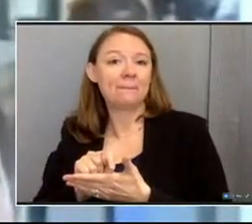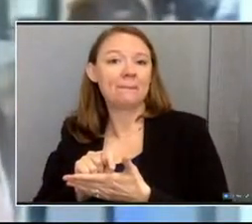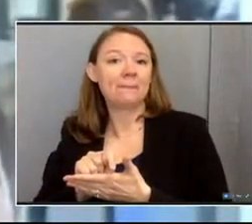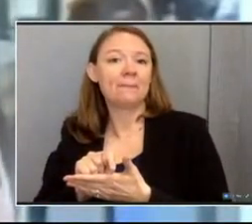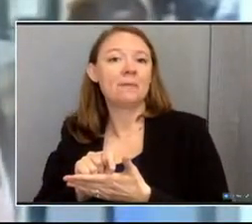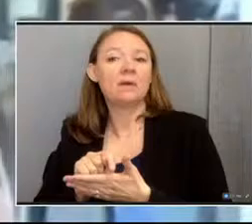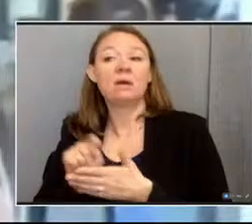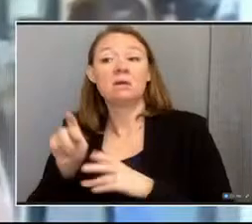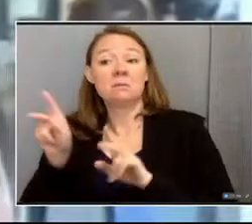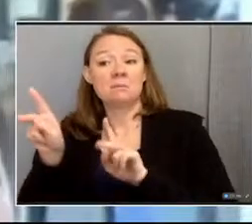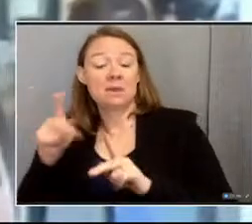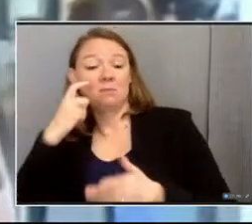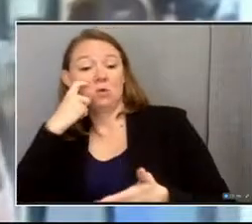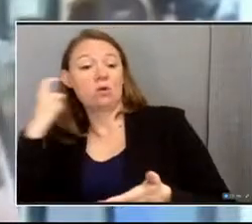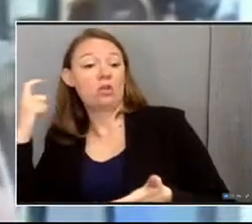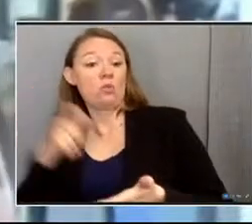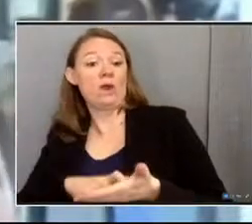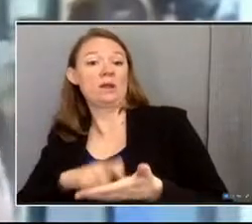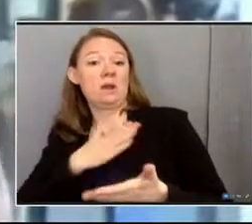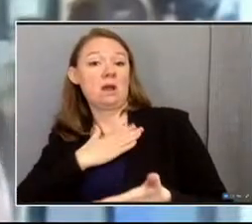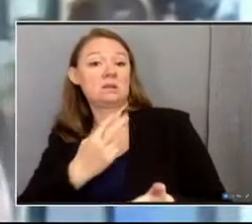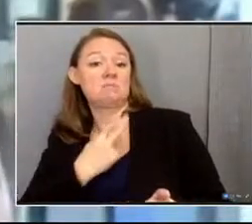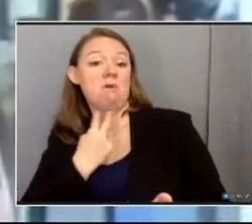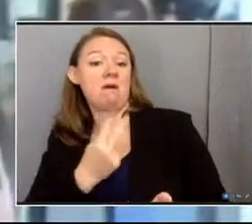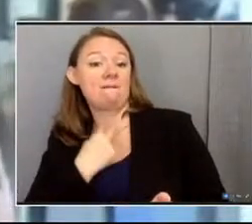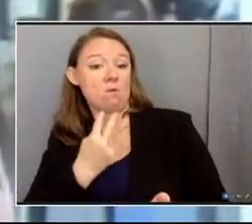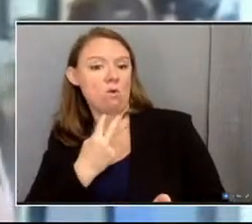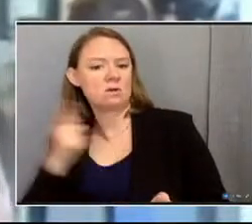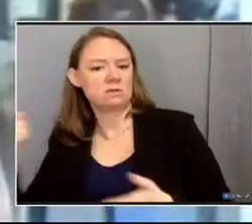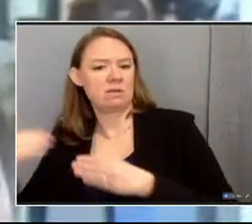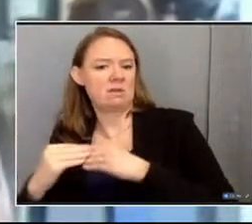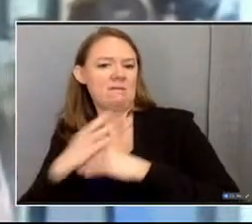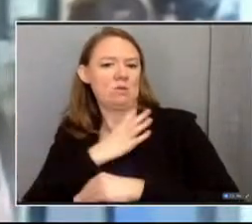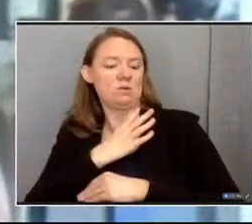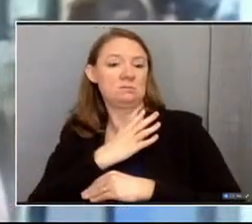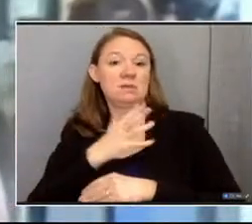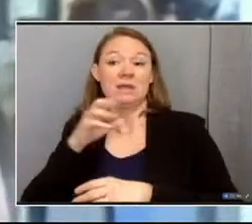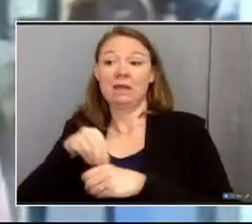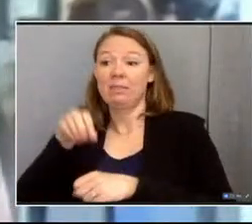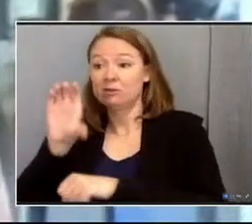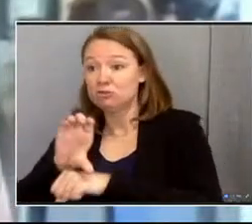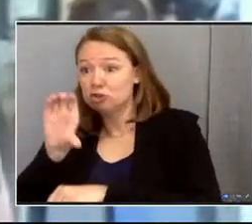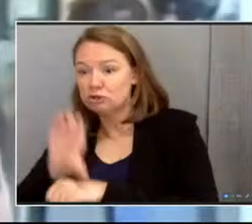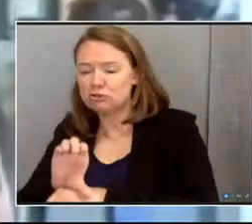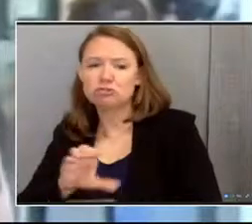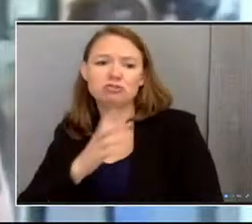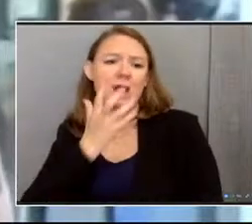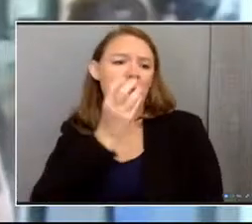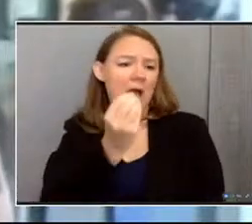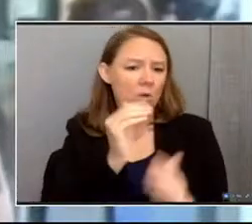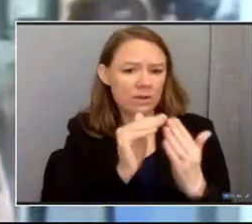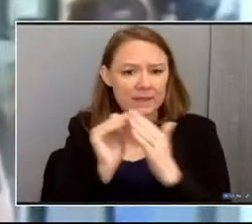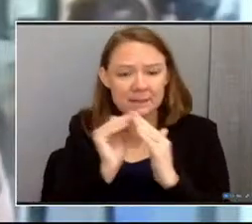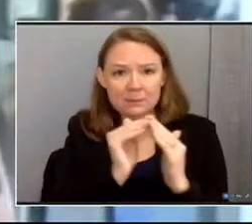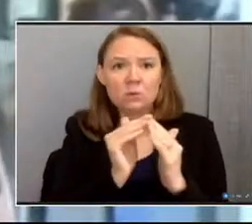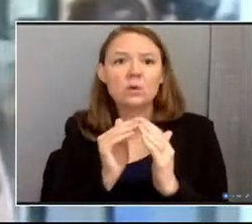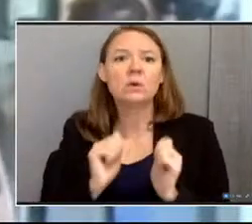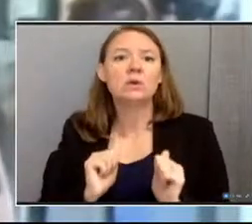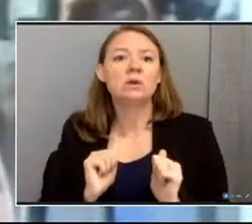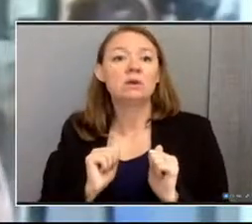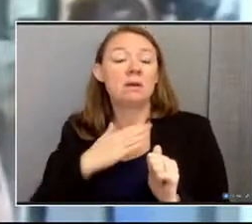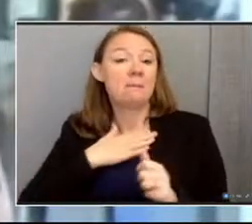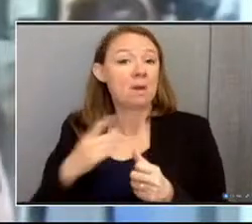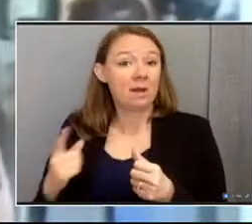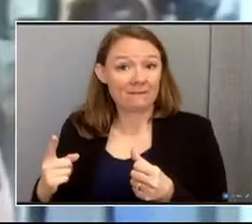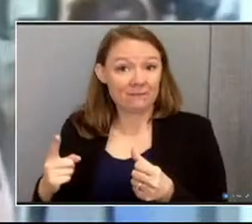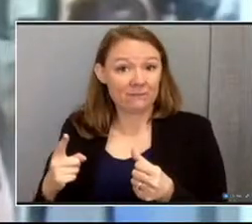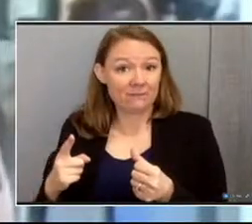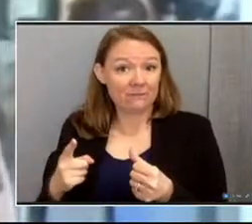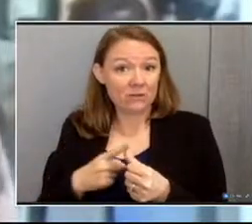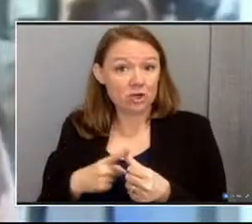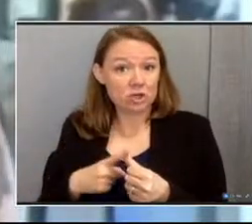be it in the church, in the community, my very first vocal professor Ms. Patterson